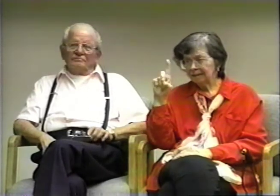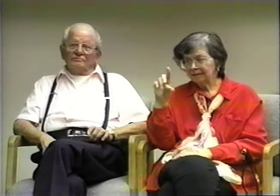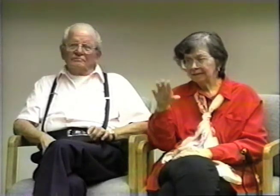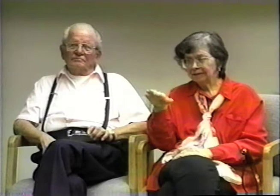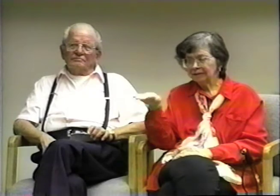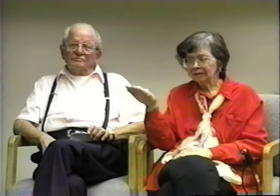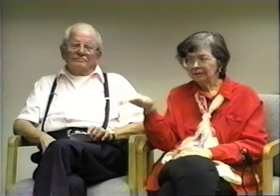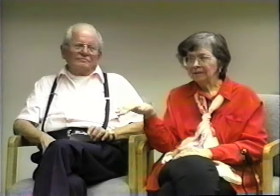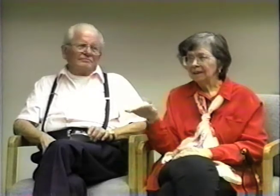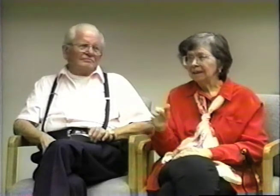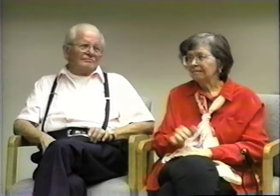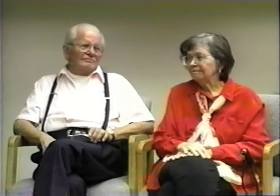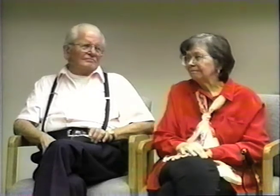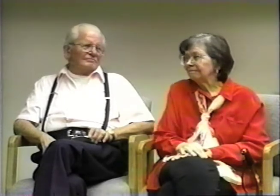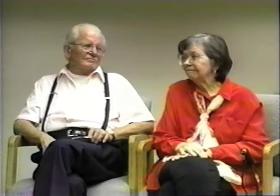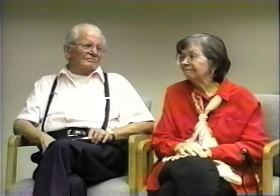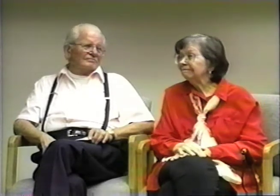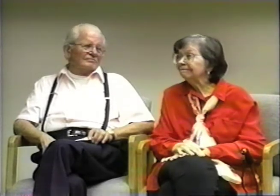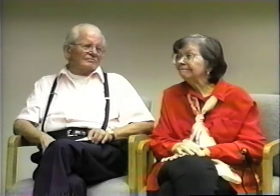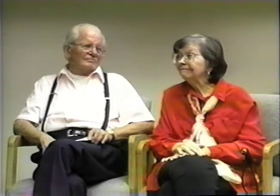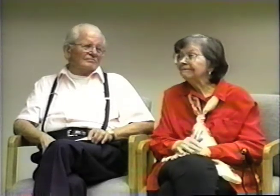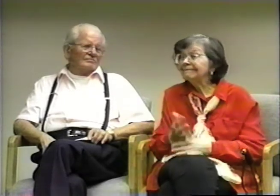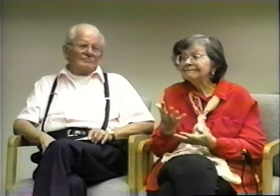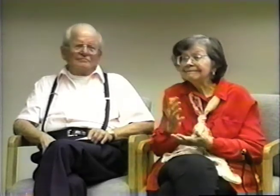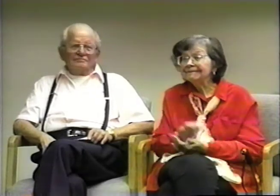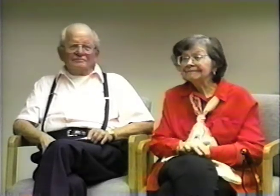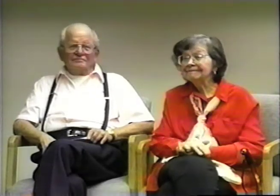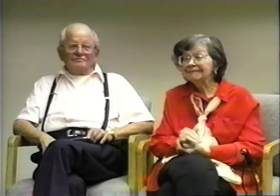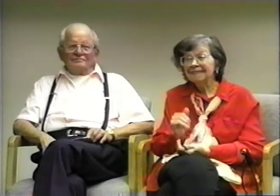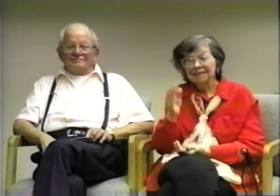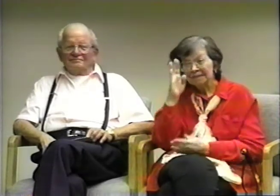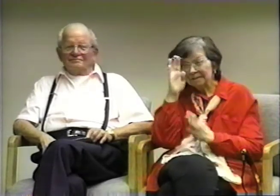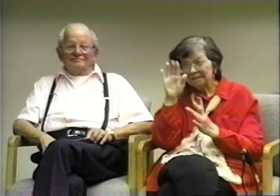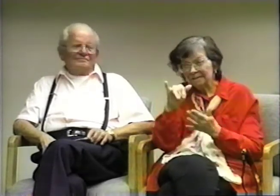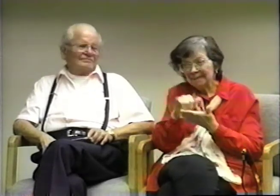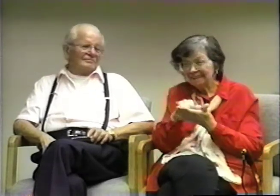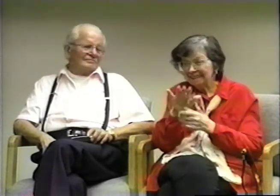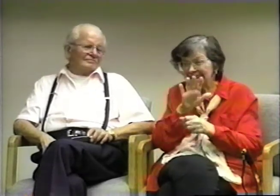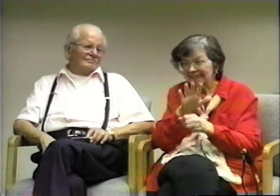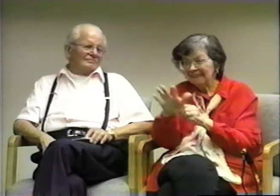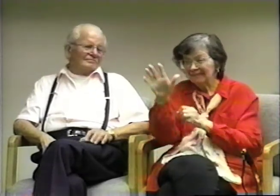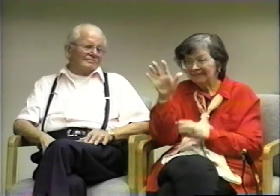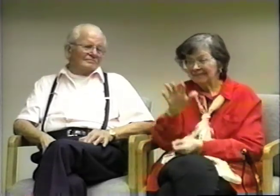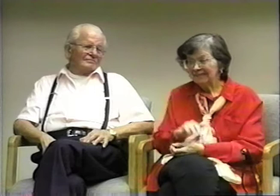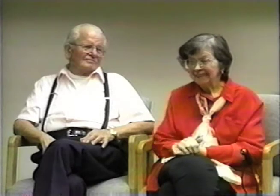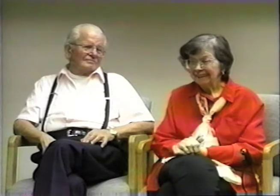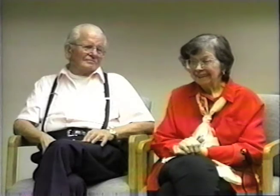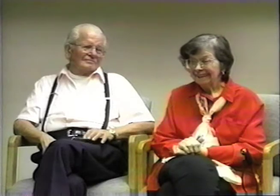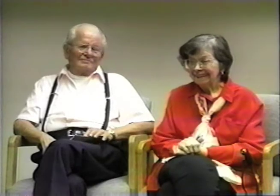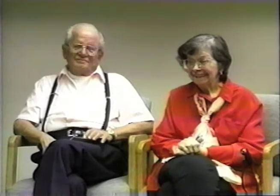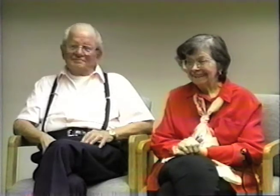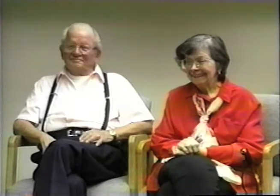What else? Hmm, well, I hope that's enough!